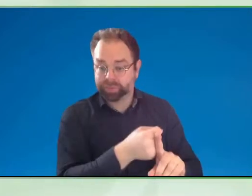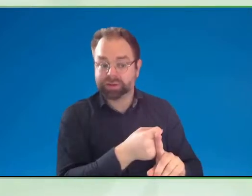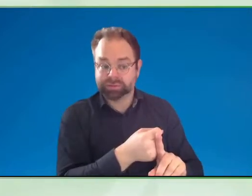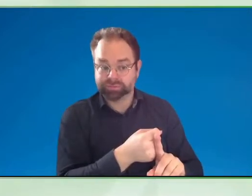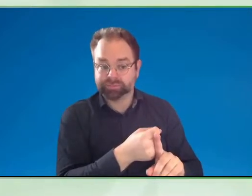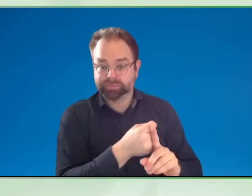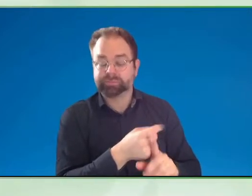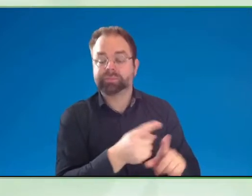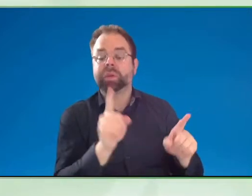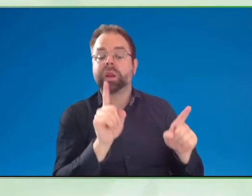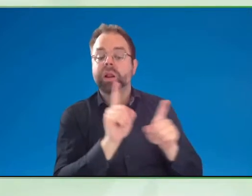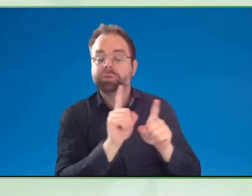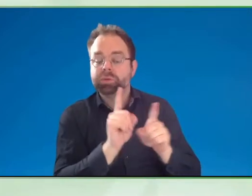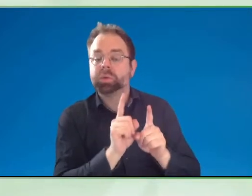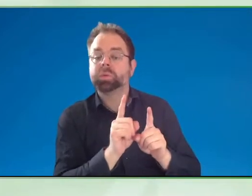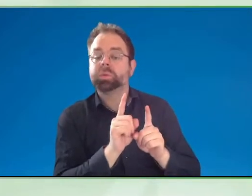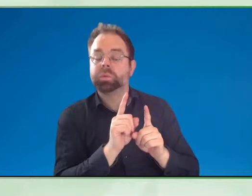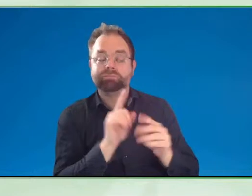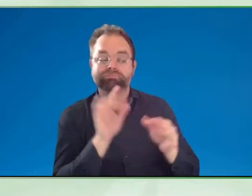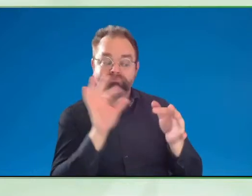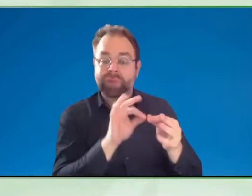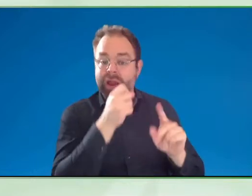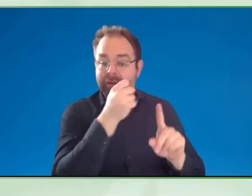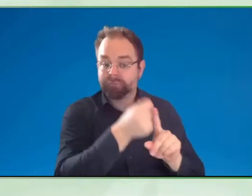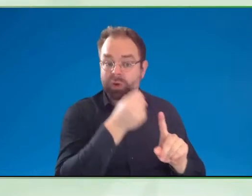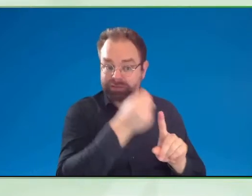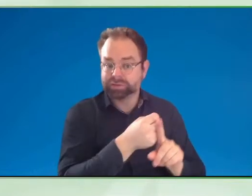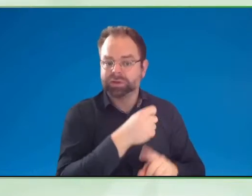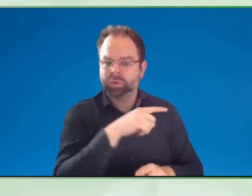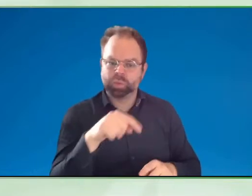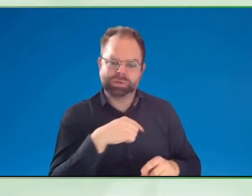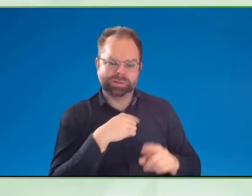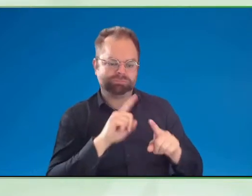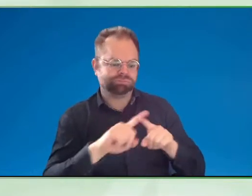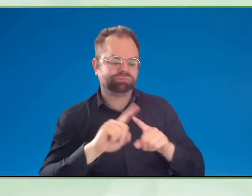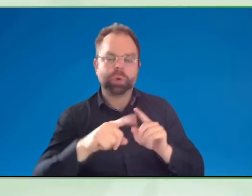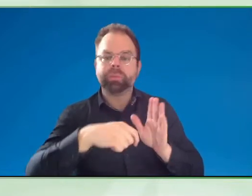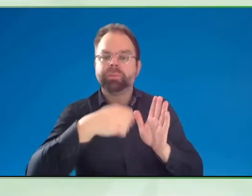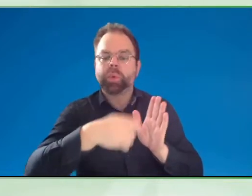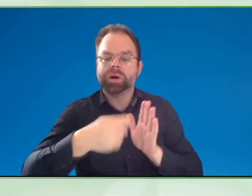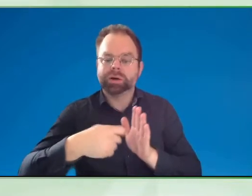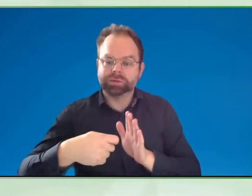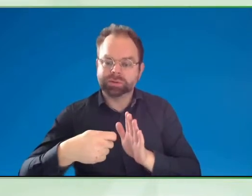This is also good practice but there is a need from the civil societies to develop and